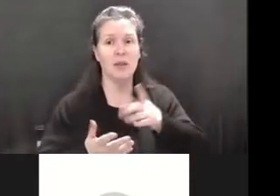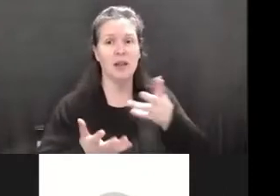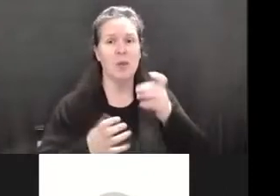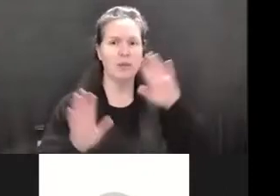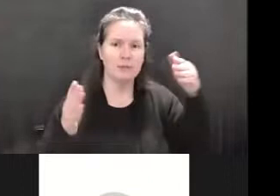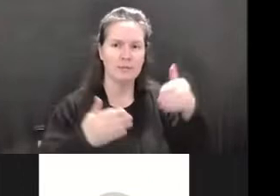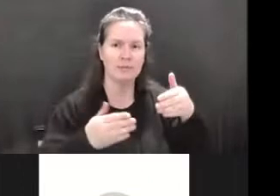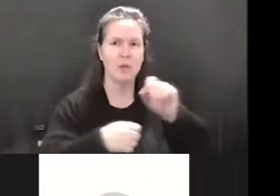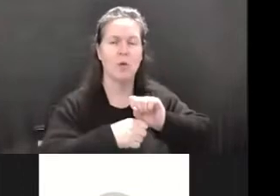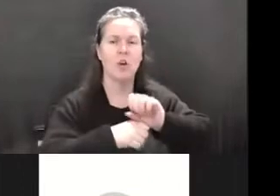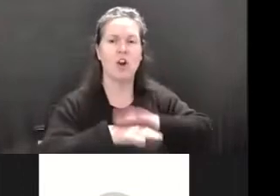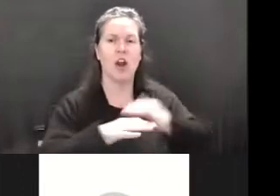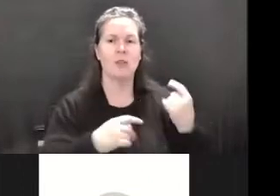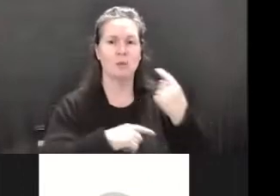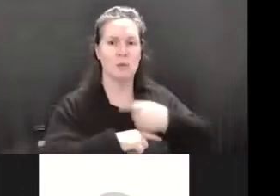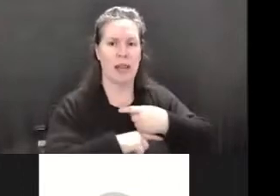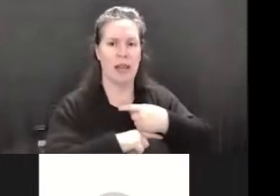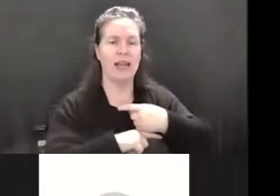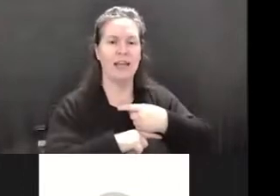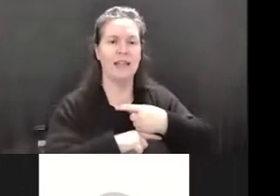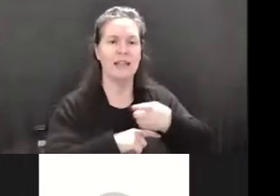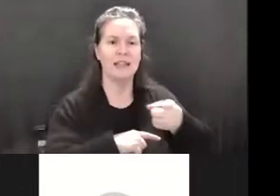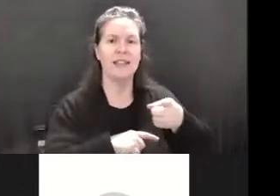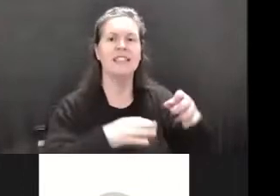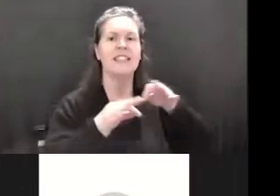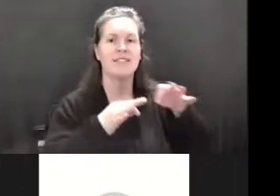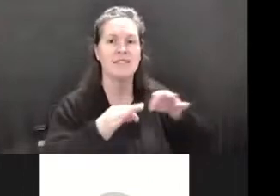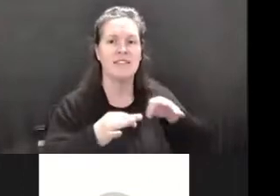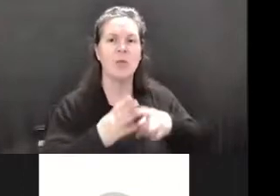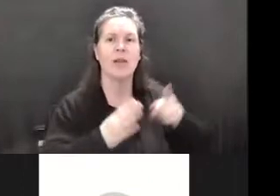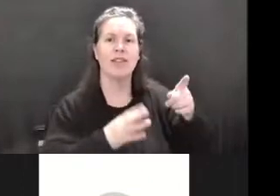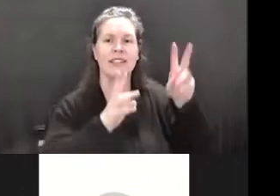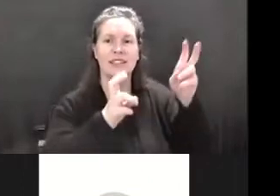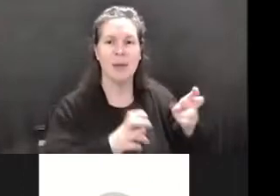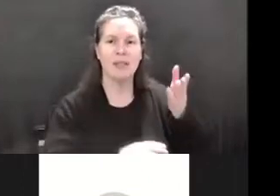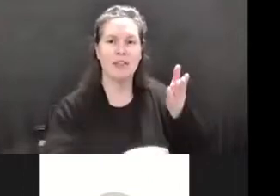is really defining what these topics are. And so we need to think about